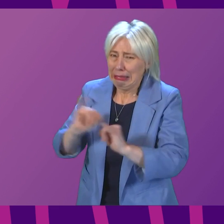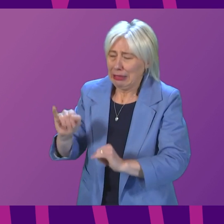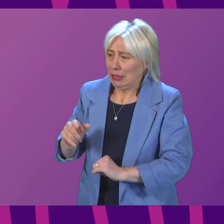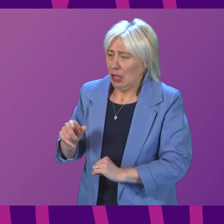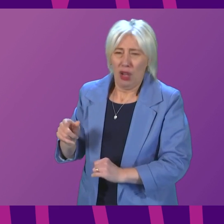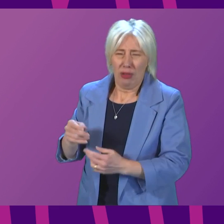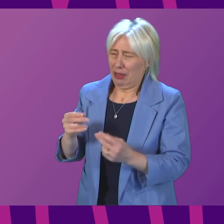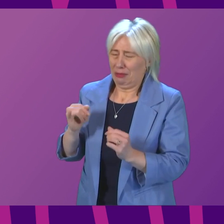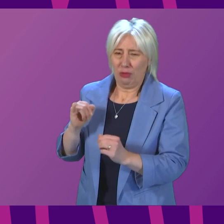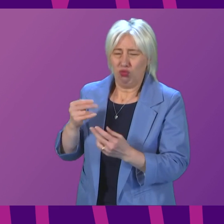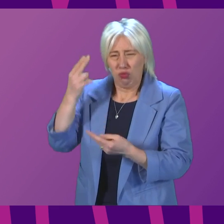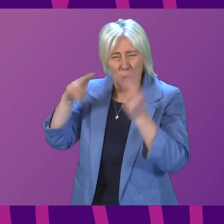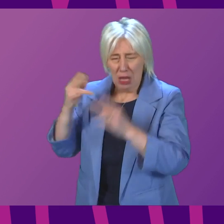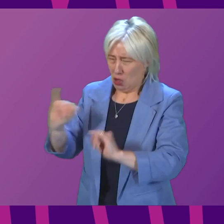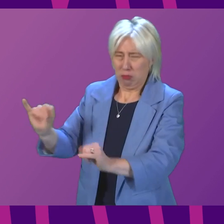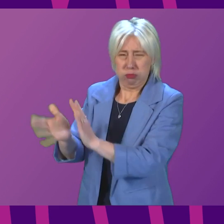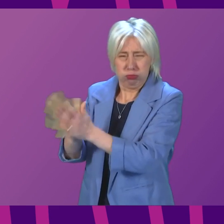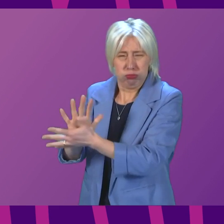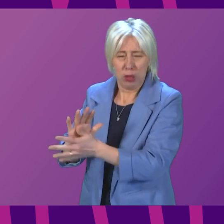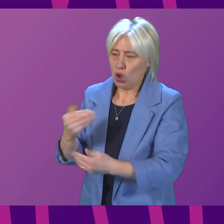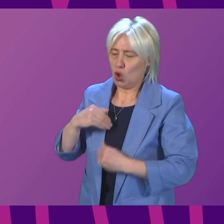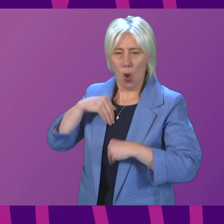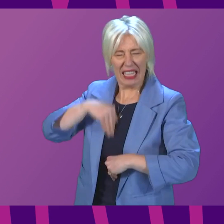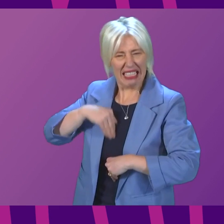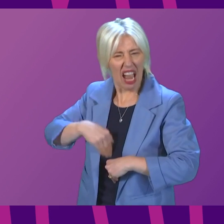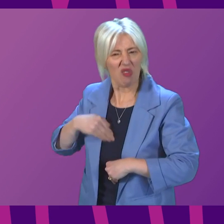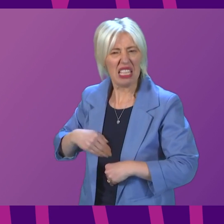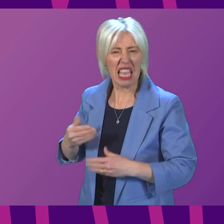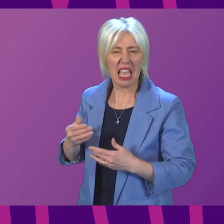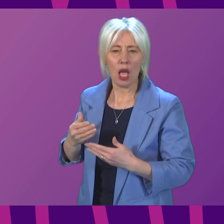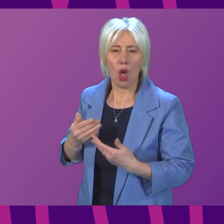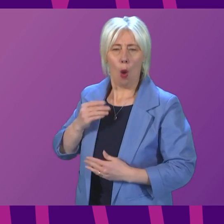and a Prime Minister with, frankly, no integrity, no shame and no moral compass; a Prime Minister